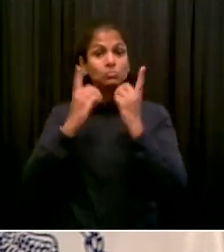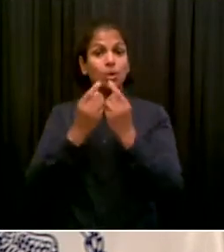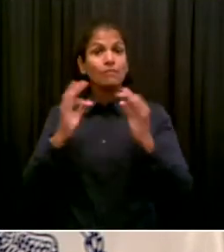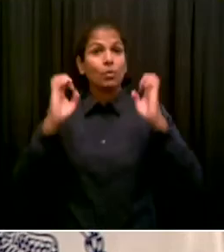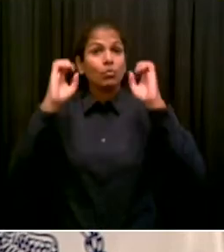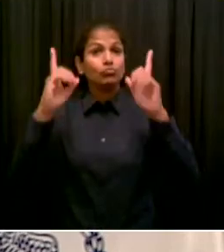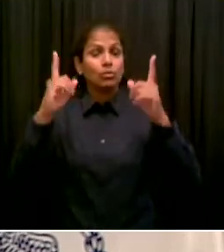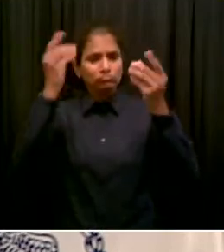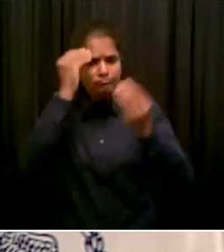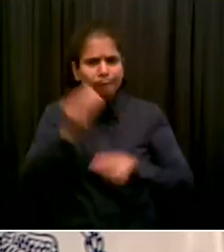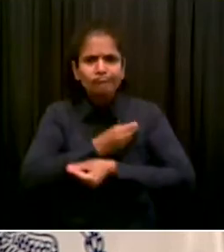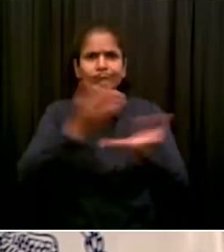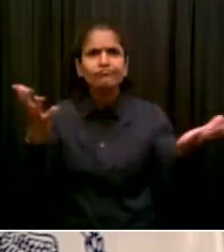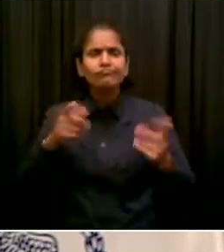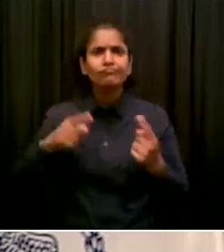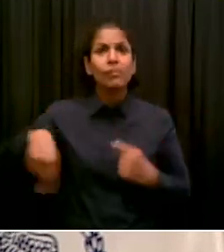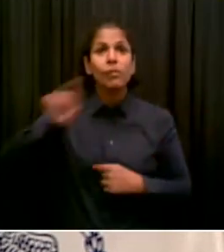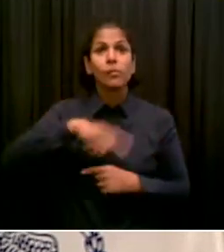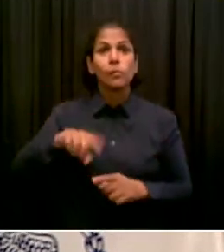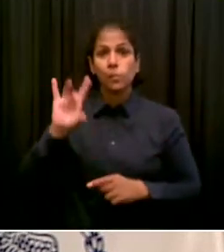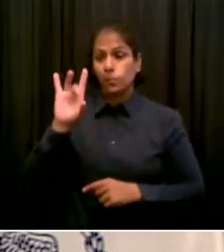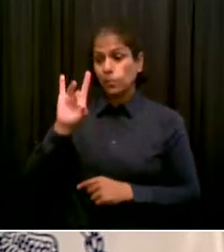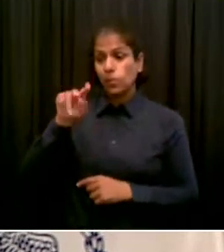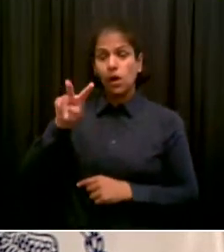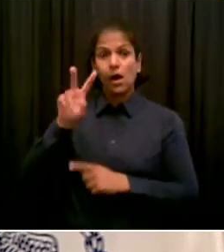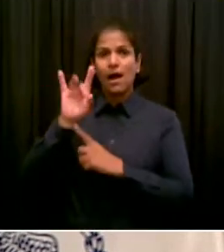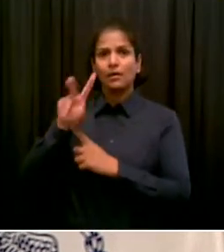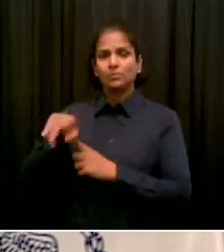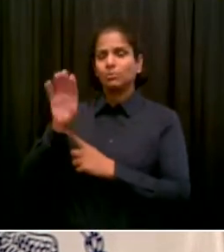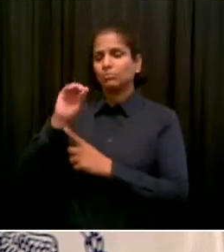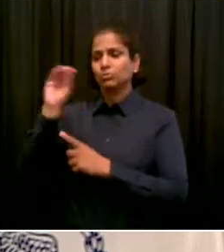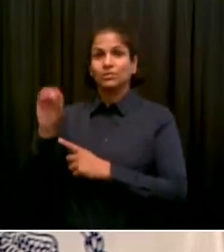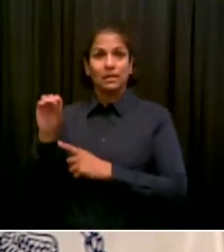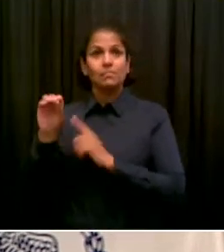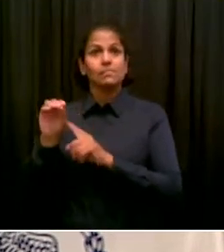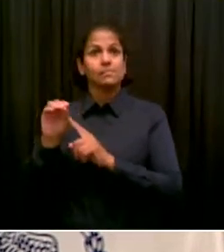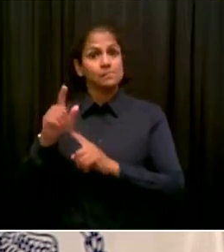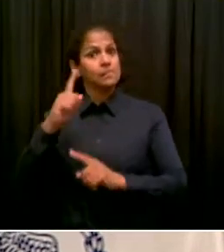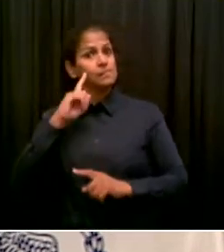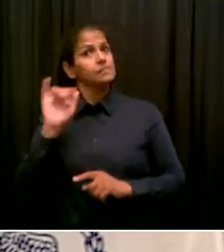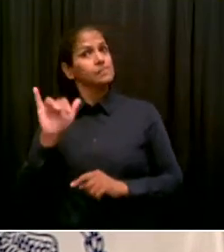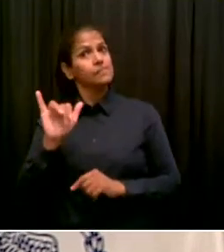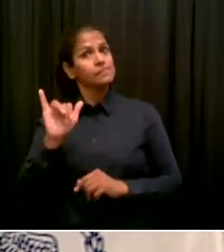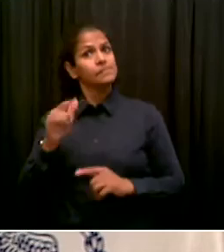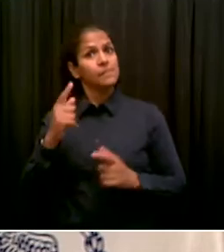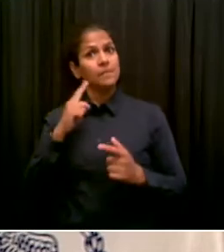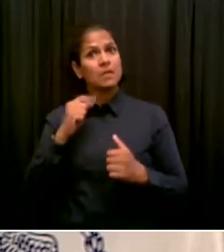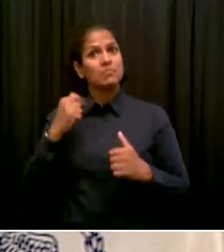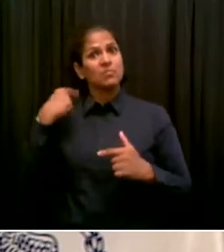SCHOOL ATTENDANCE. THE INITIAL NUMBER S I82.4%,